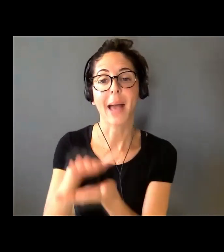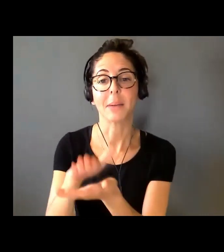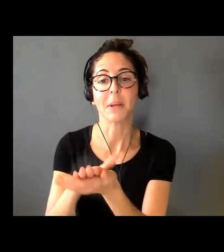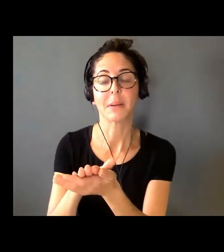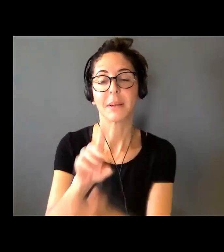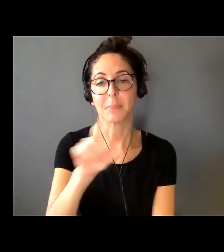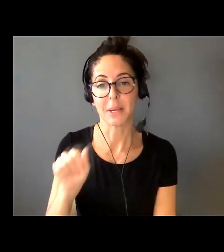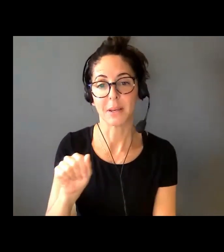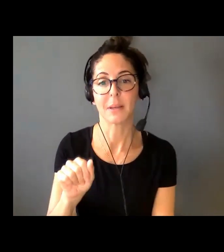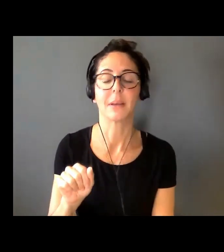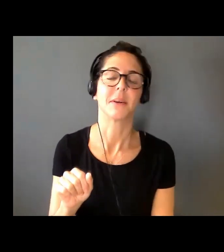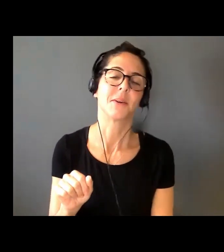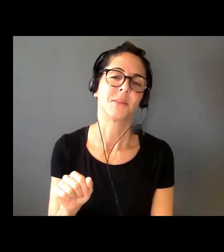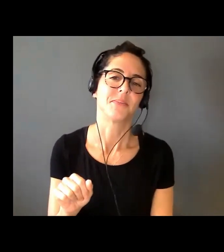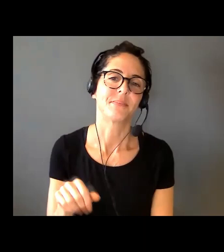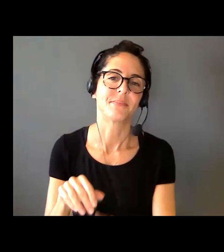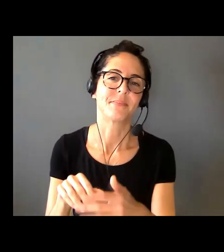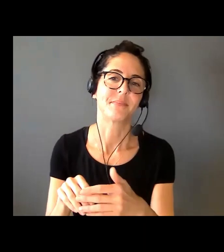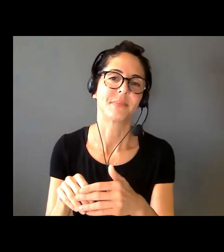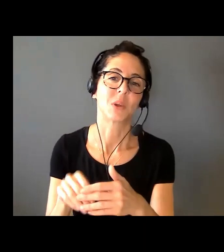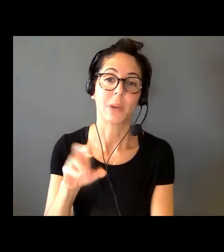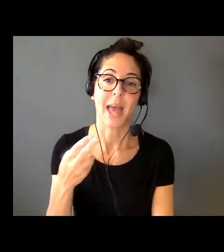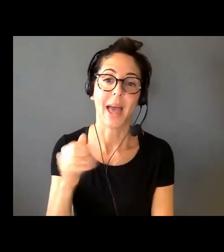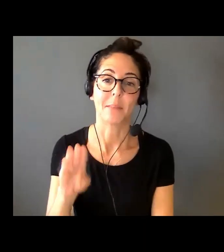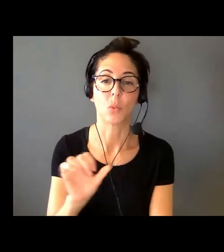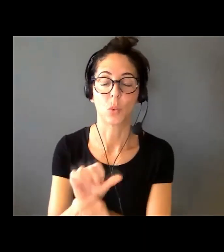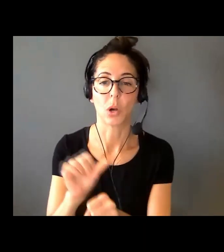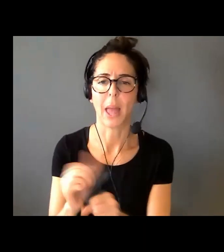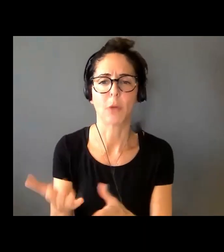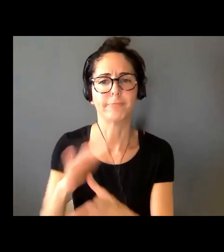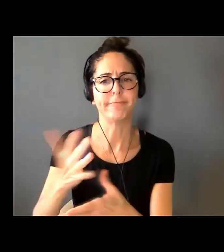research prioritize in order to meaningfully meet community needs and expectations?